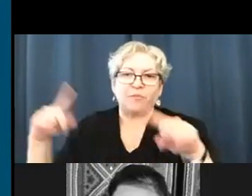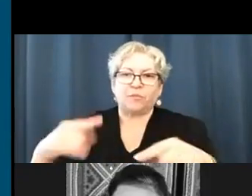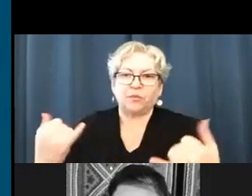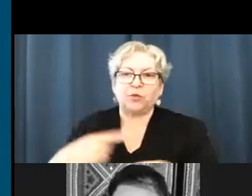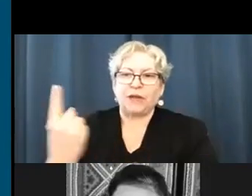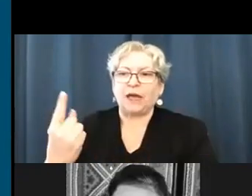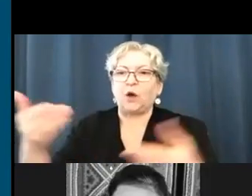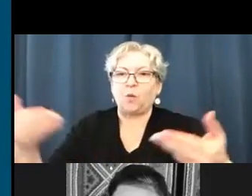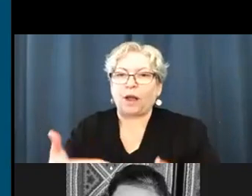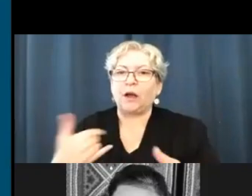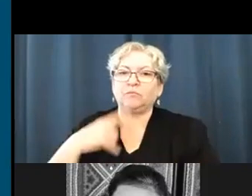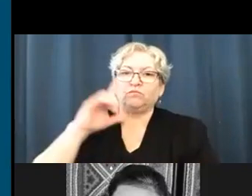I will now turn it over to .